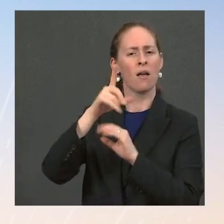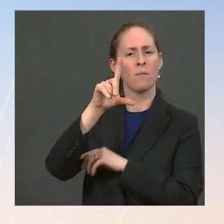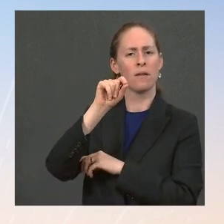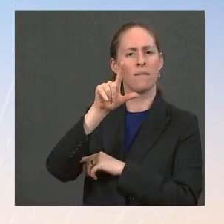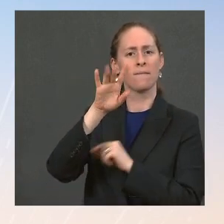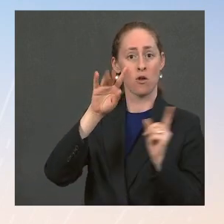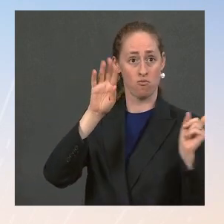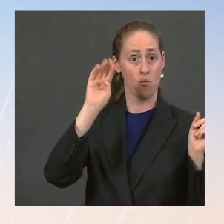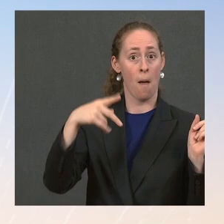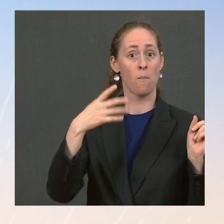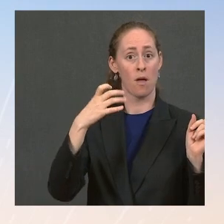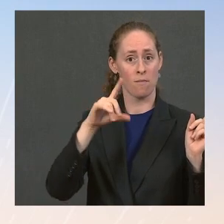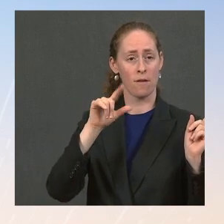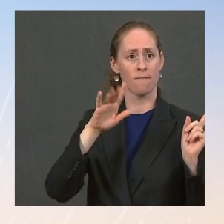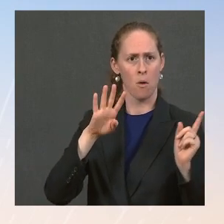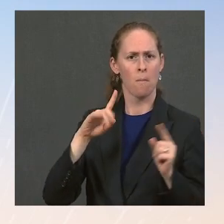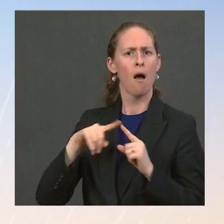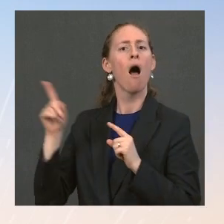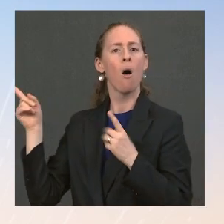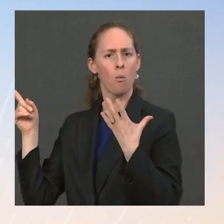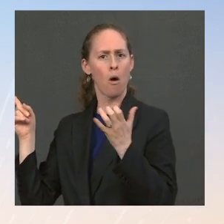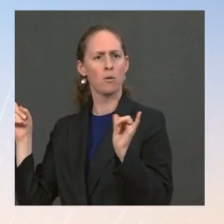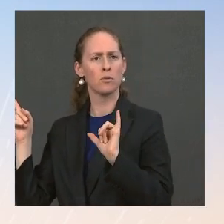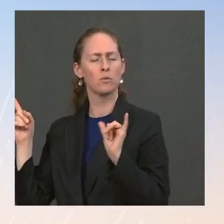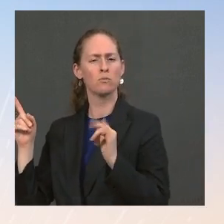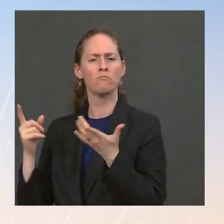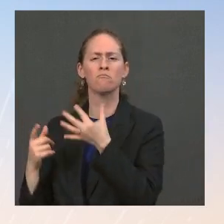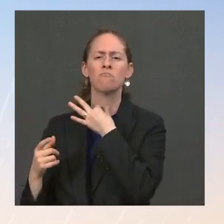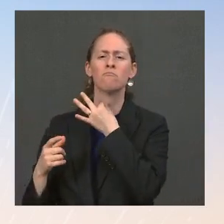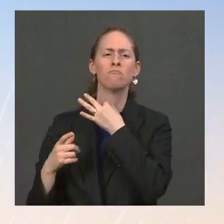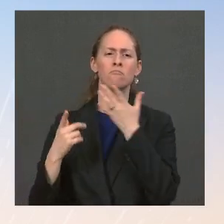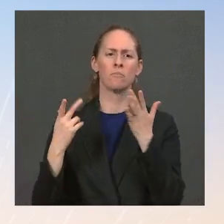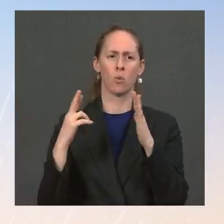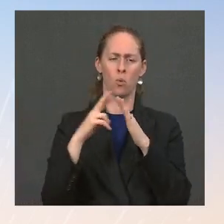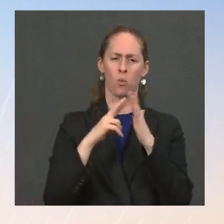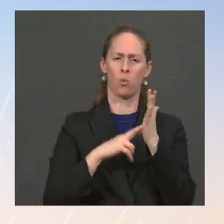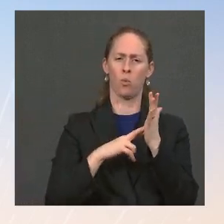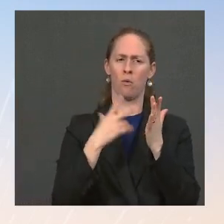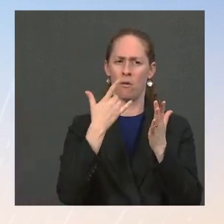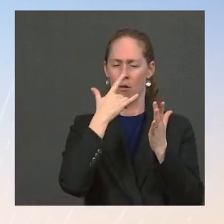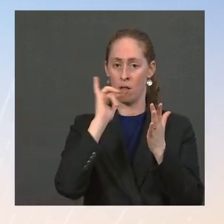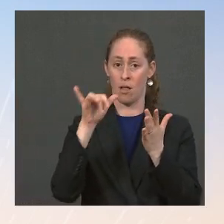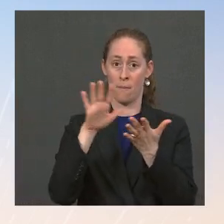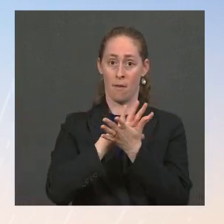and might look at this as -- through a political lens, what would your response to that be,